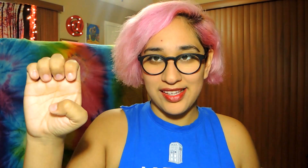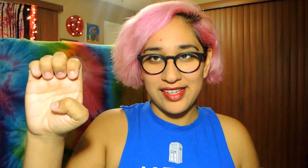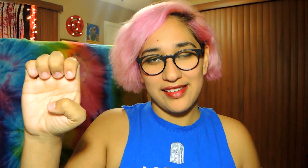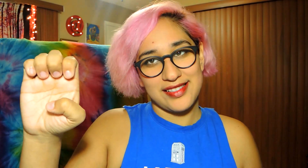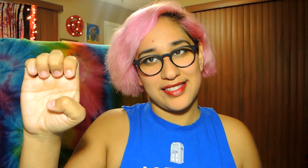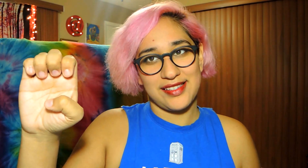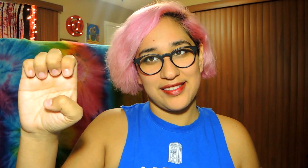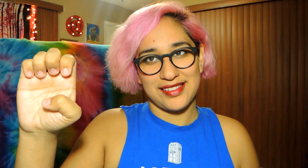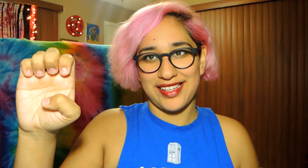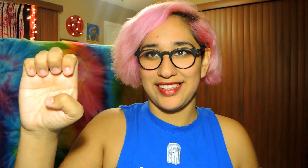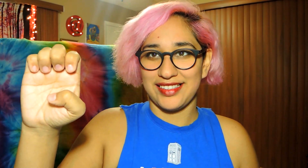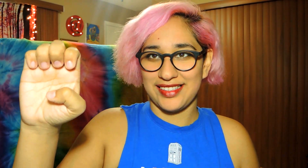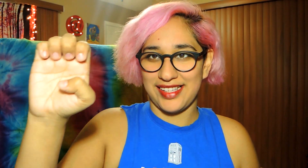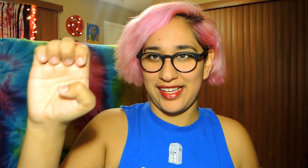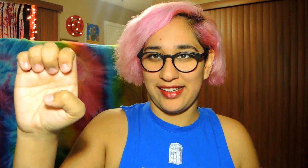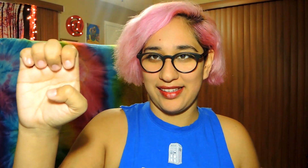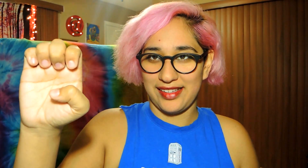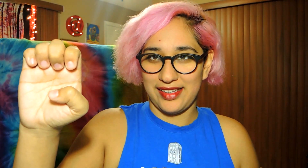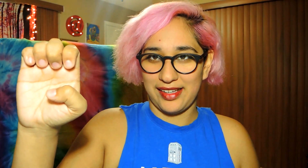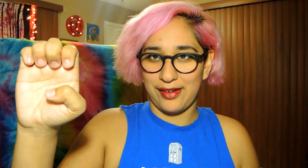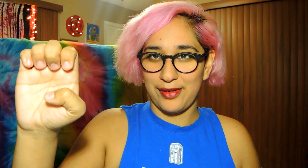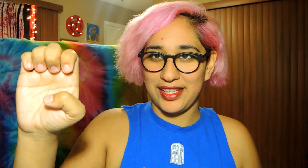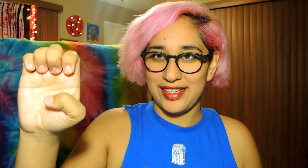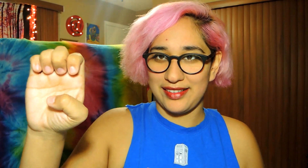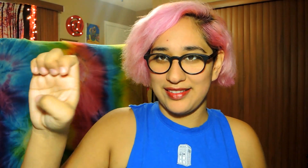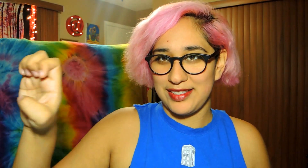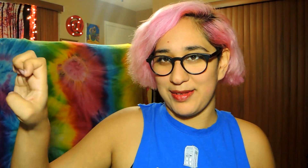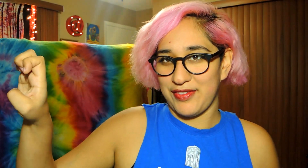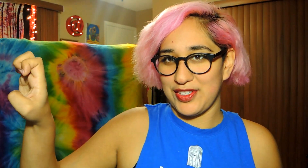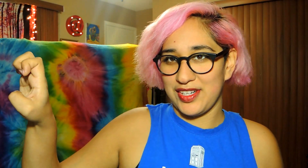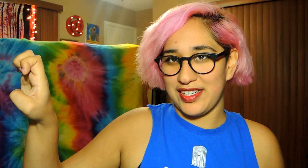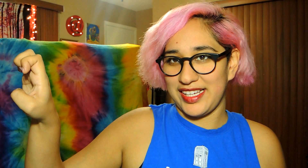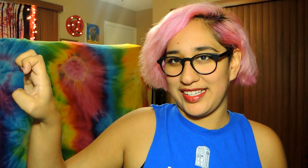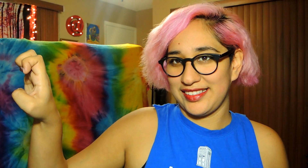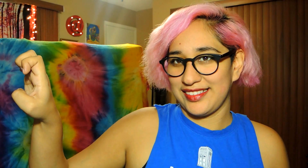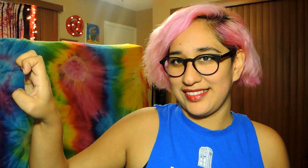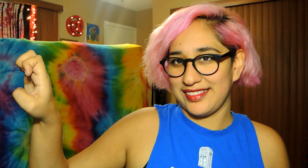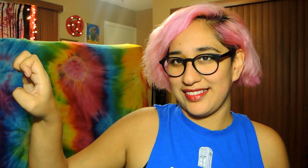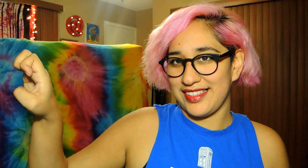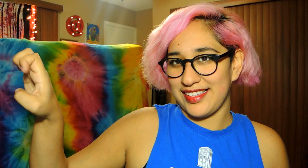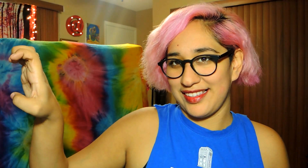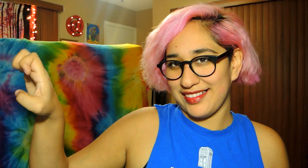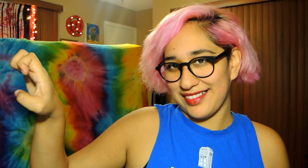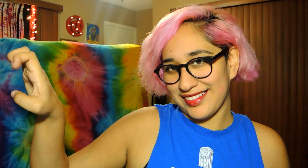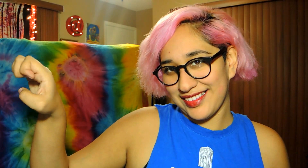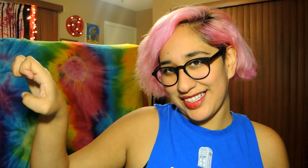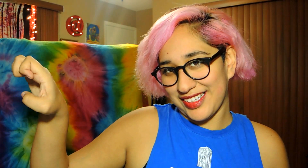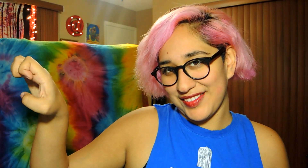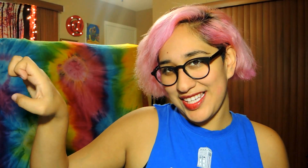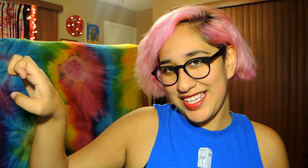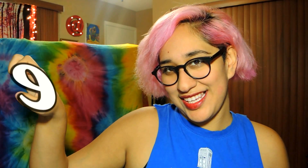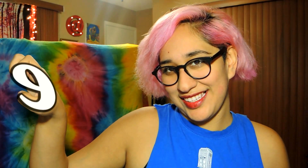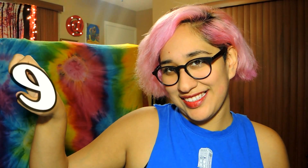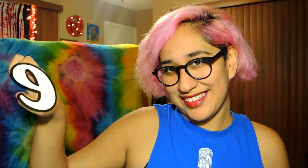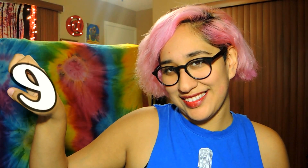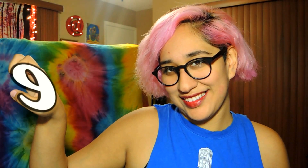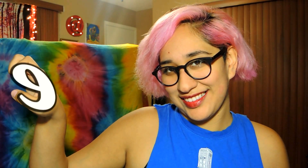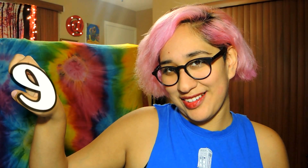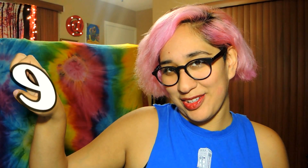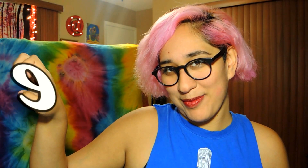"E" also kind of looks like gorilla knuckles but if you turn it, curvy "E", curled bottom